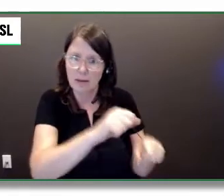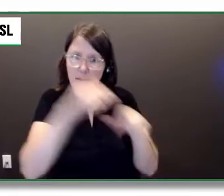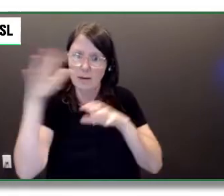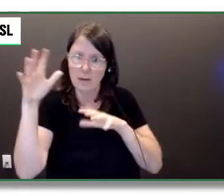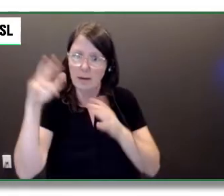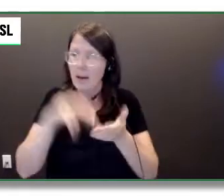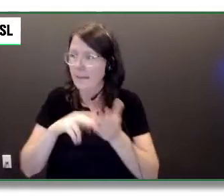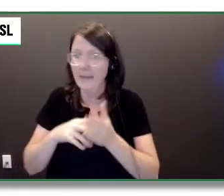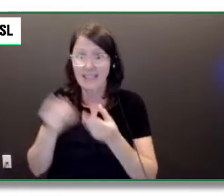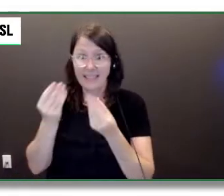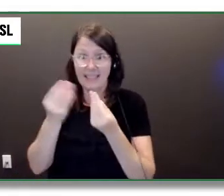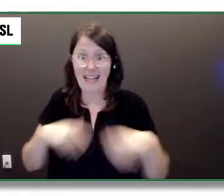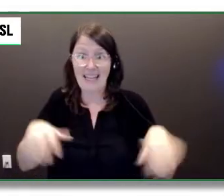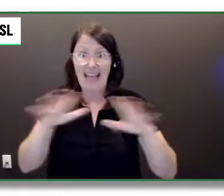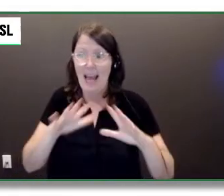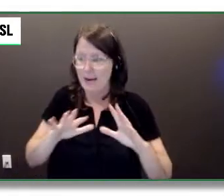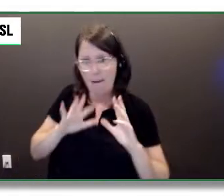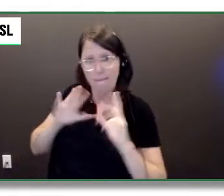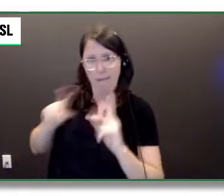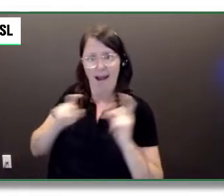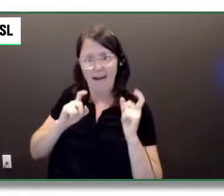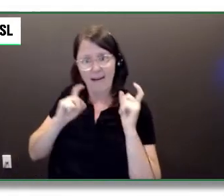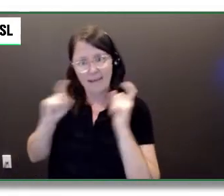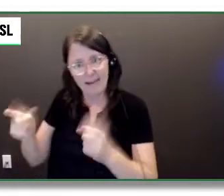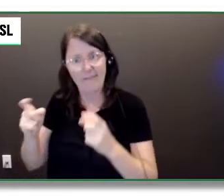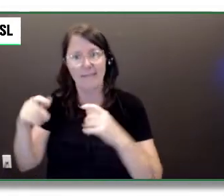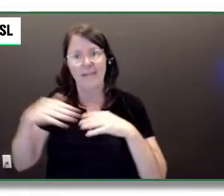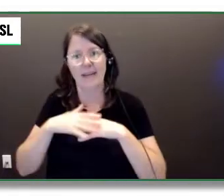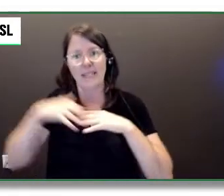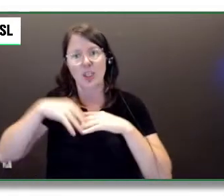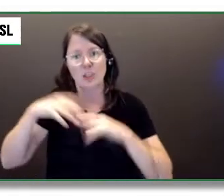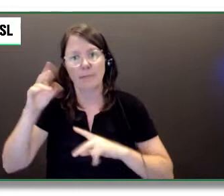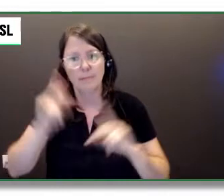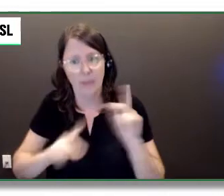the land where I'm coming to you from. I'm near Tkaronto which is the Mohawk